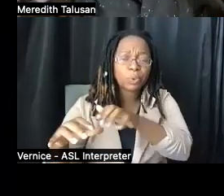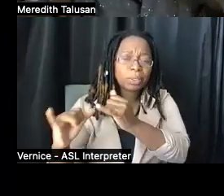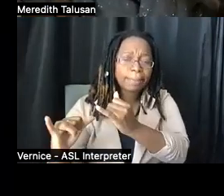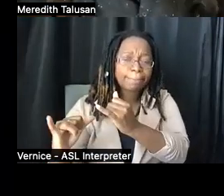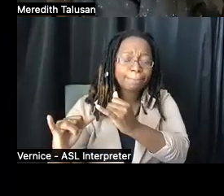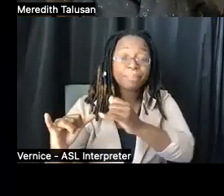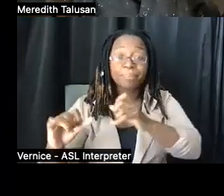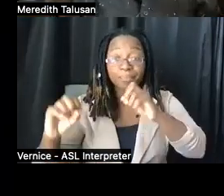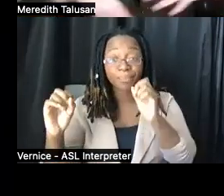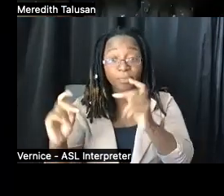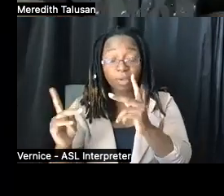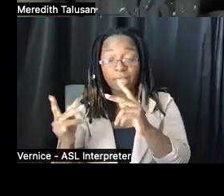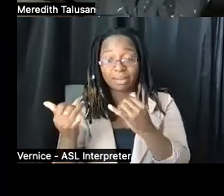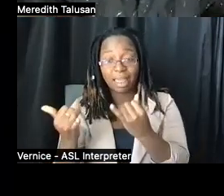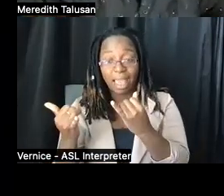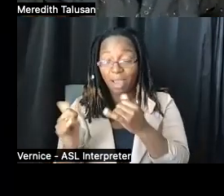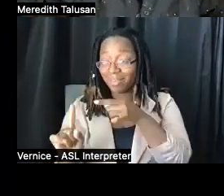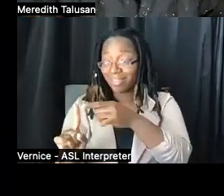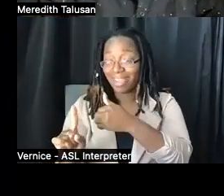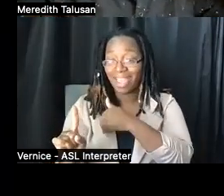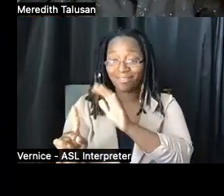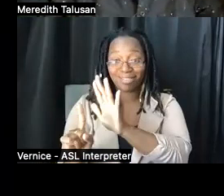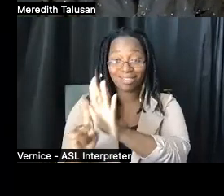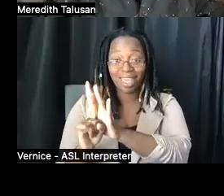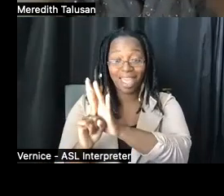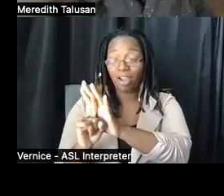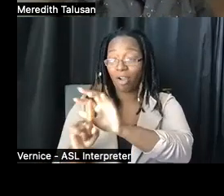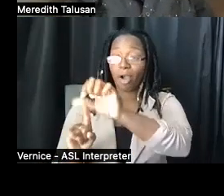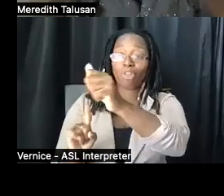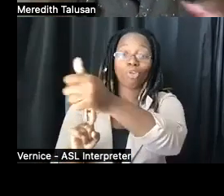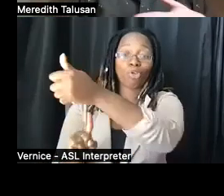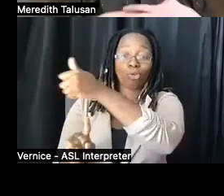on a personal level and interest, that person also has an entire world